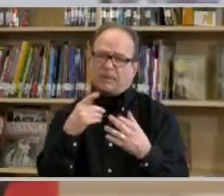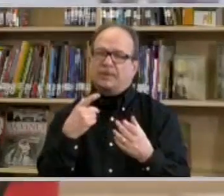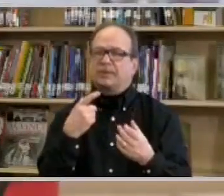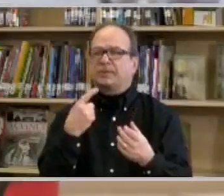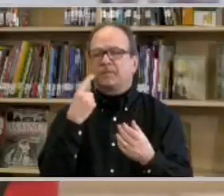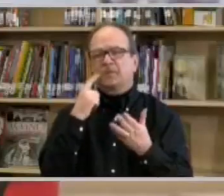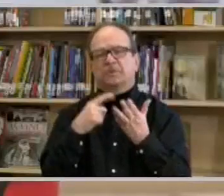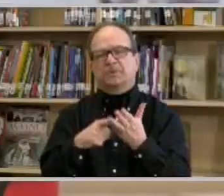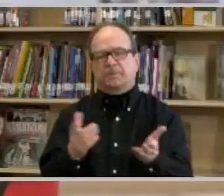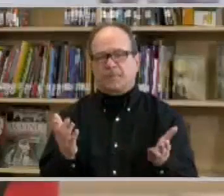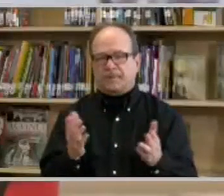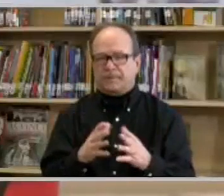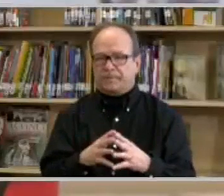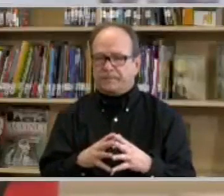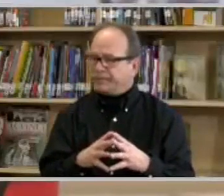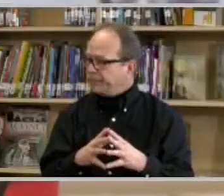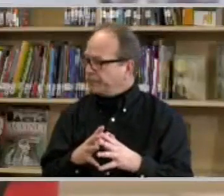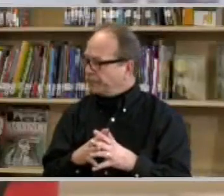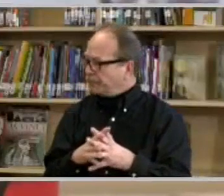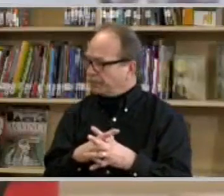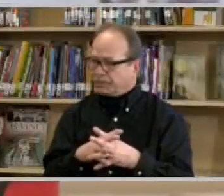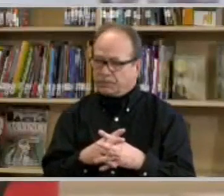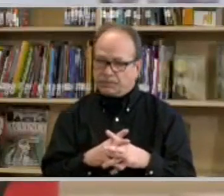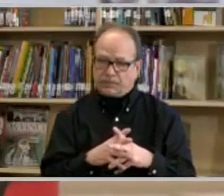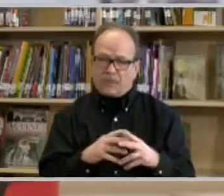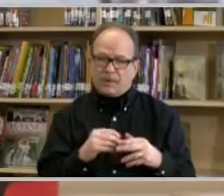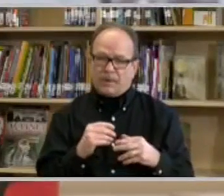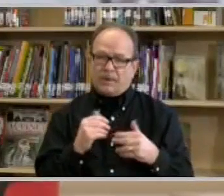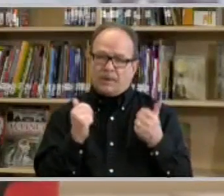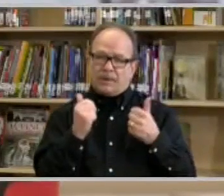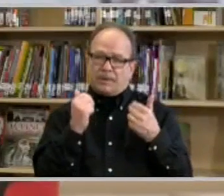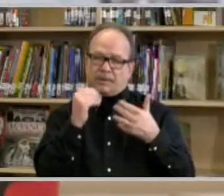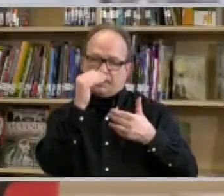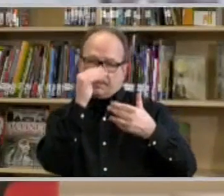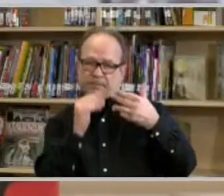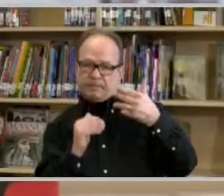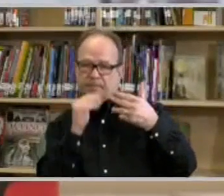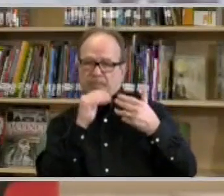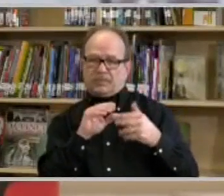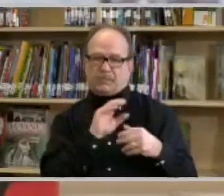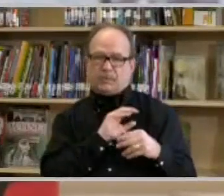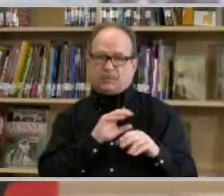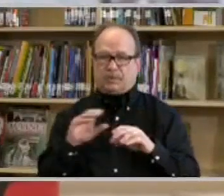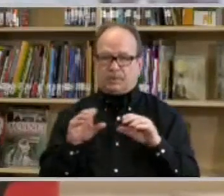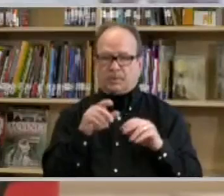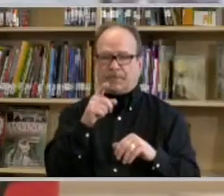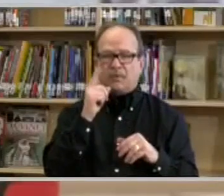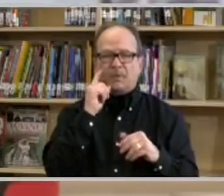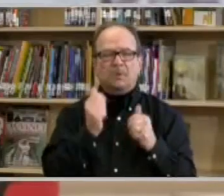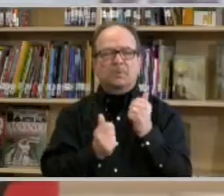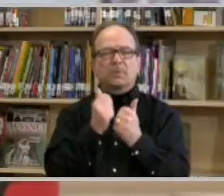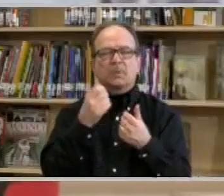YOU ON THAT. FOR EXAMPLE, I'M GOING TO GIVE